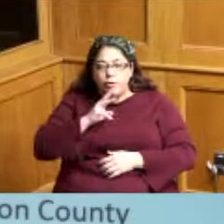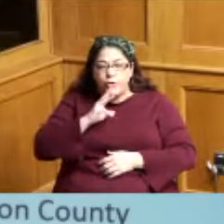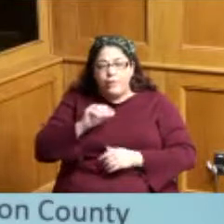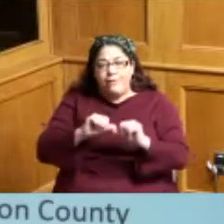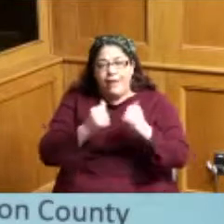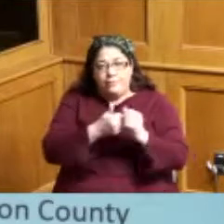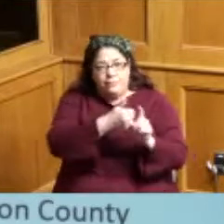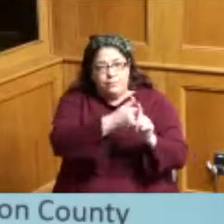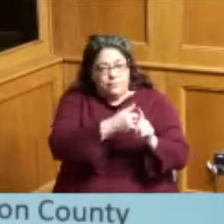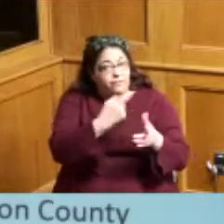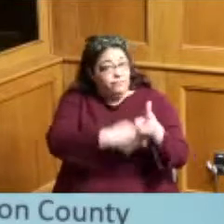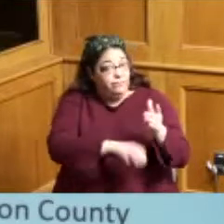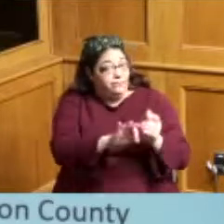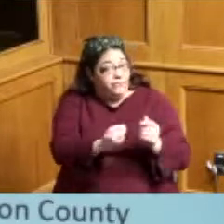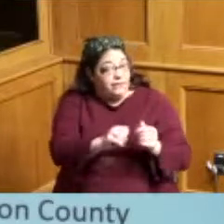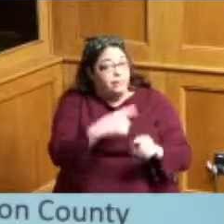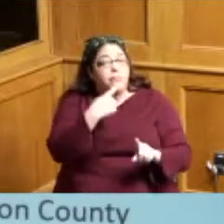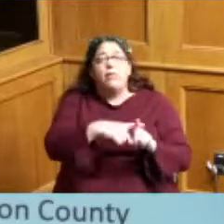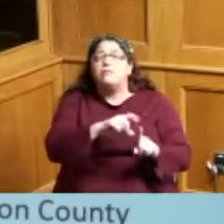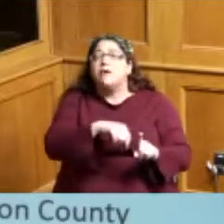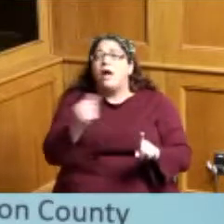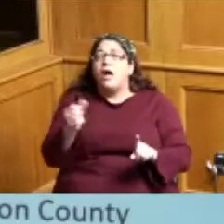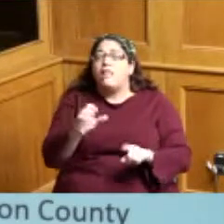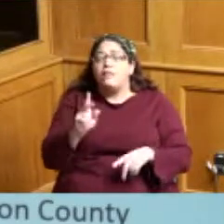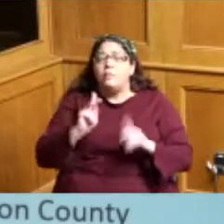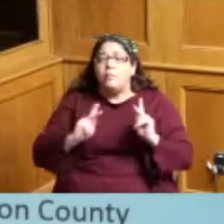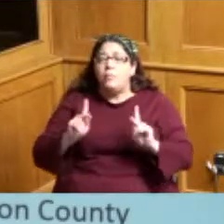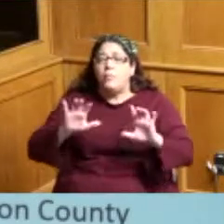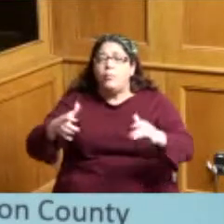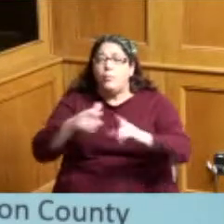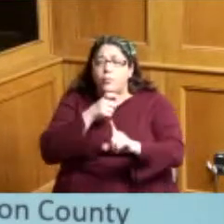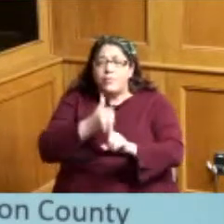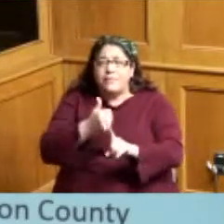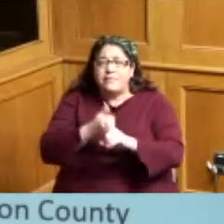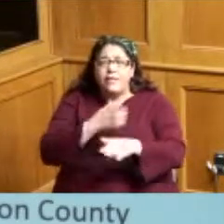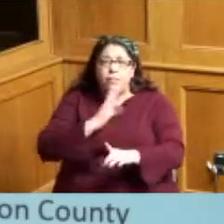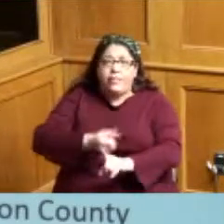as well as a stakeholder group that the Board authorized in their resolution